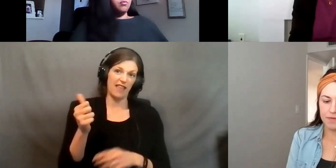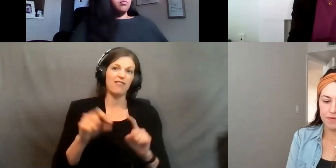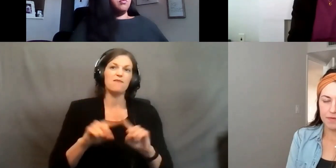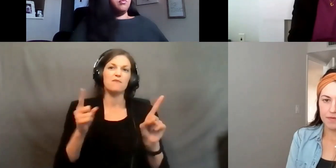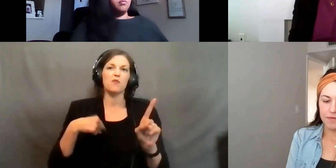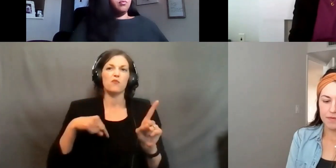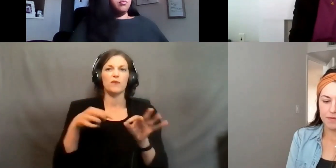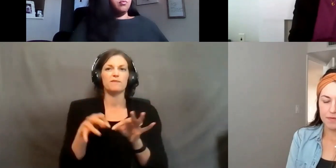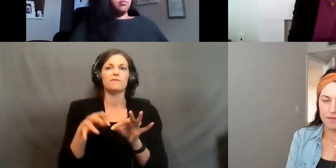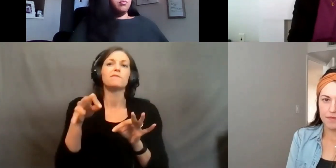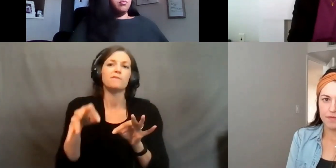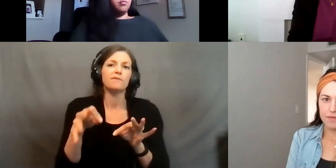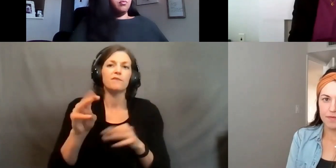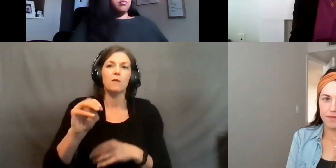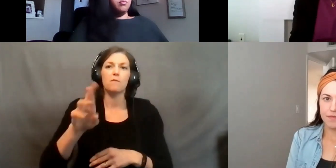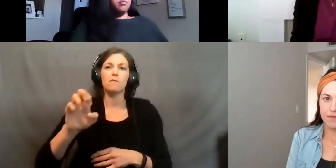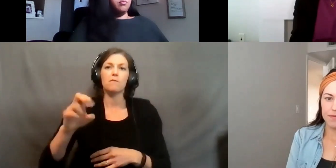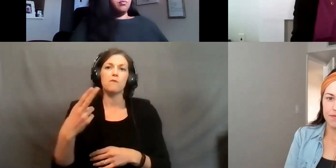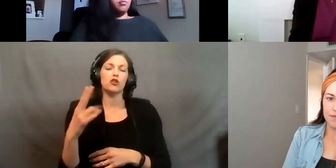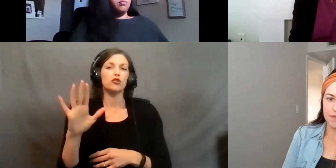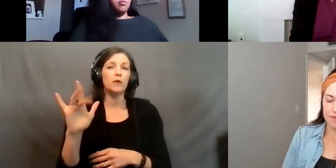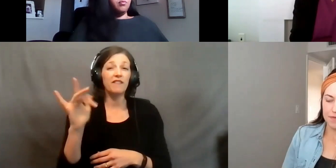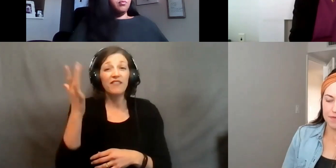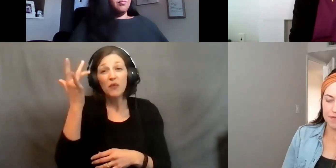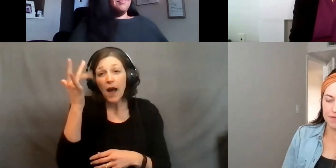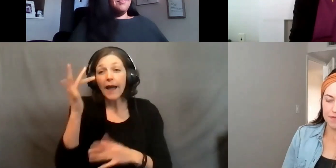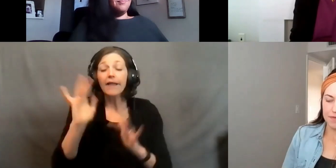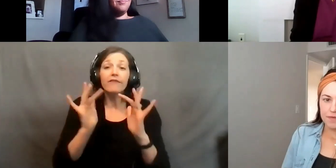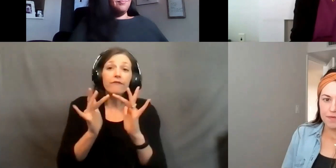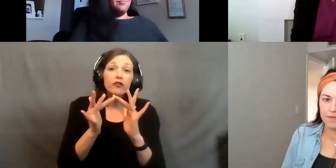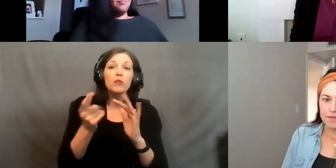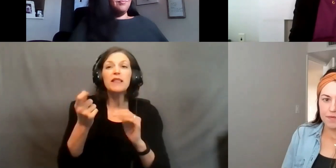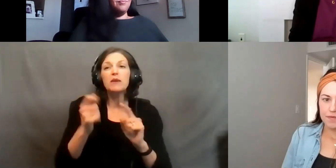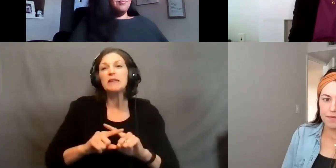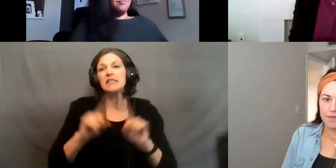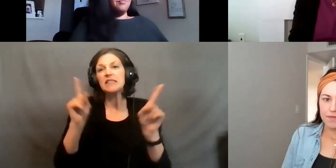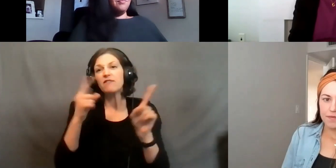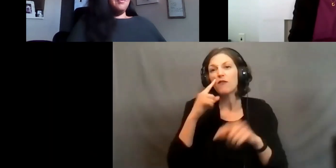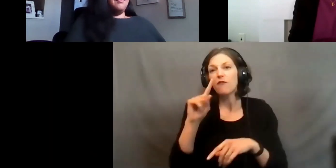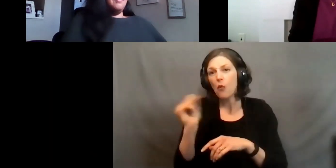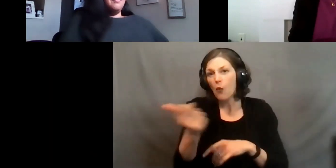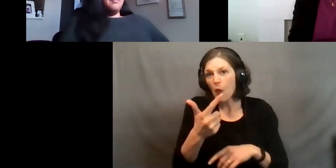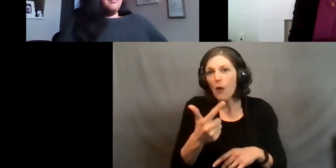back to March 25 because virtual is 13:12:42 a little bit different for everyone . Your lives are